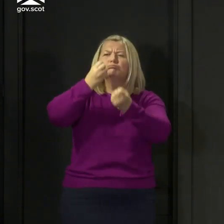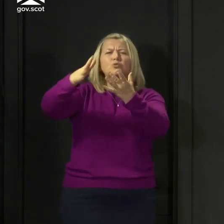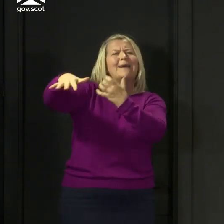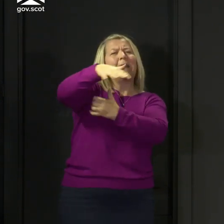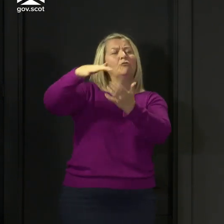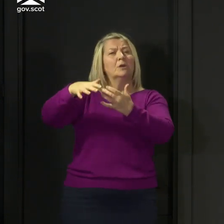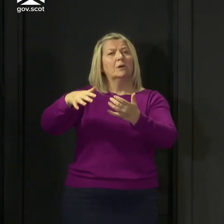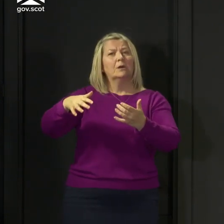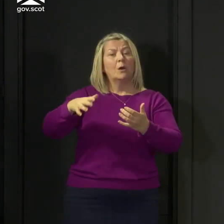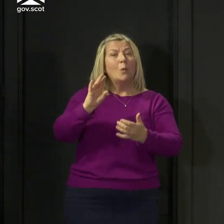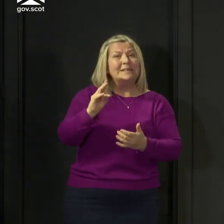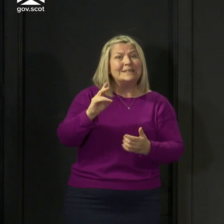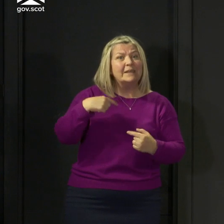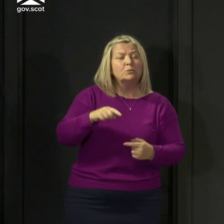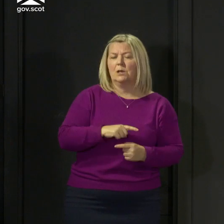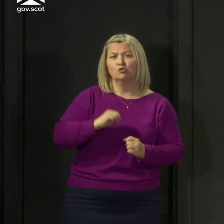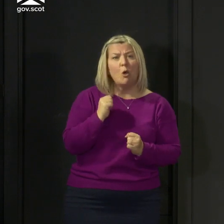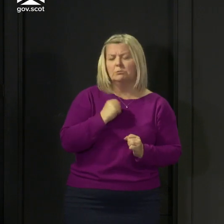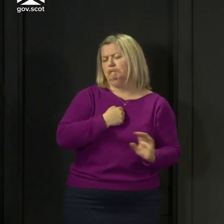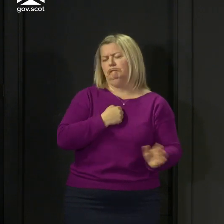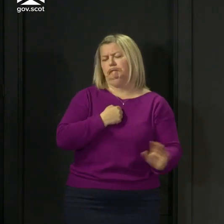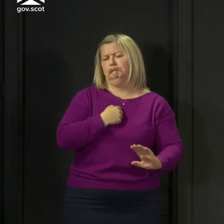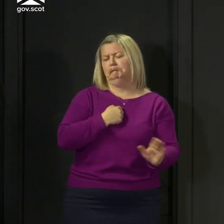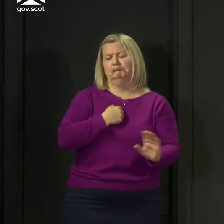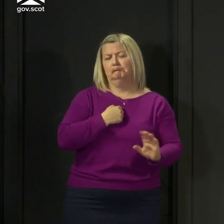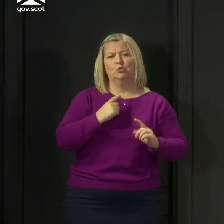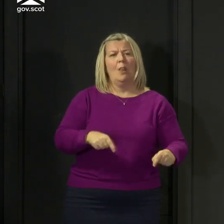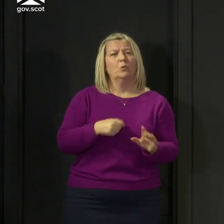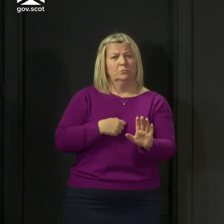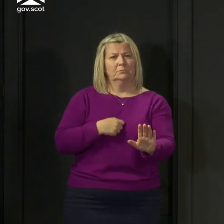spots on Wednesday, so it's really important for everybody who communicates with the public